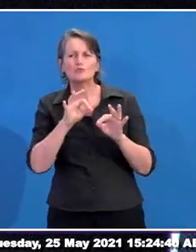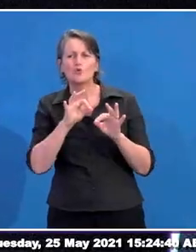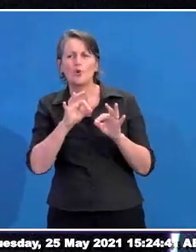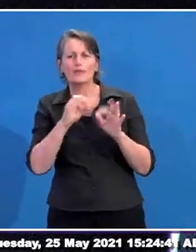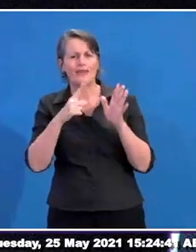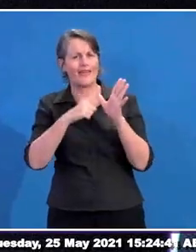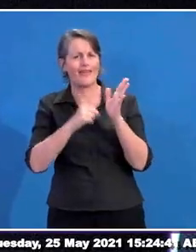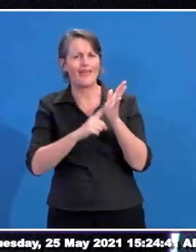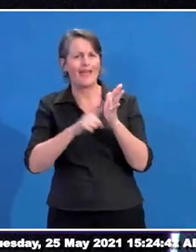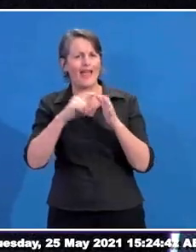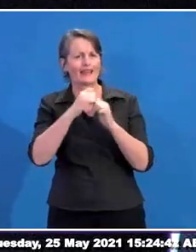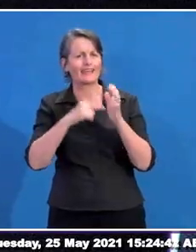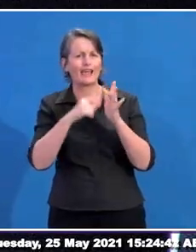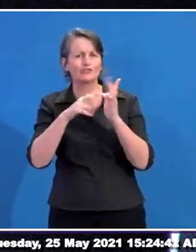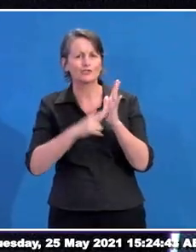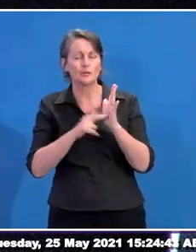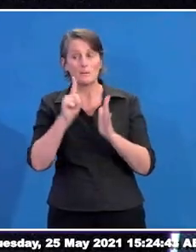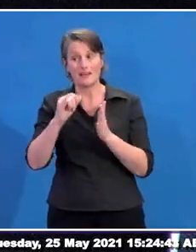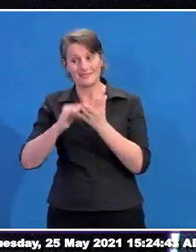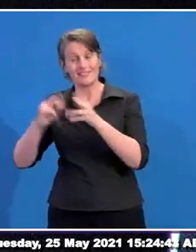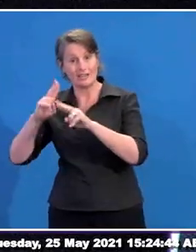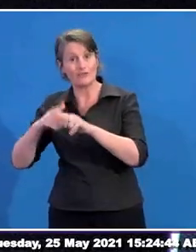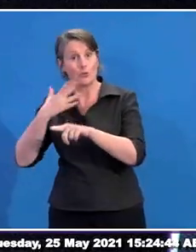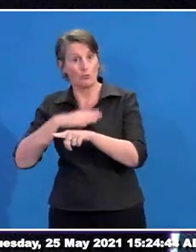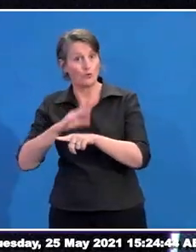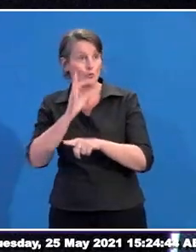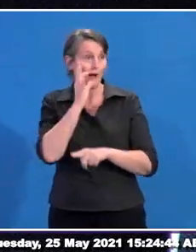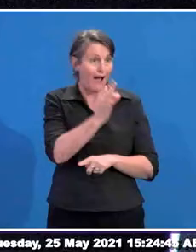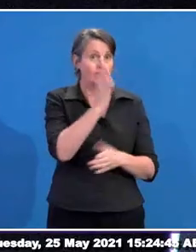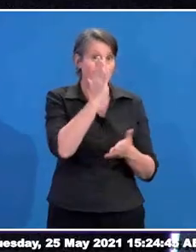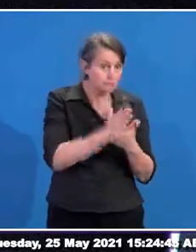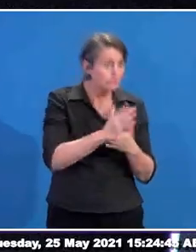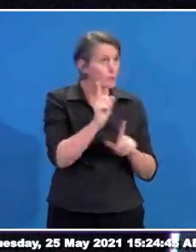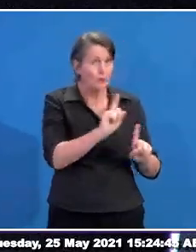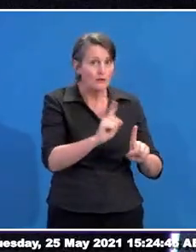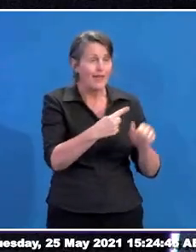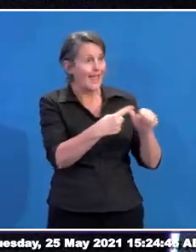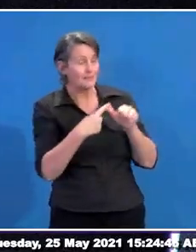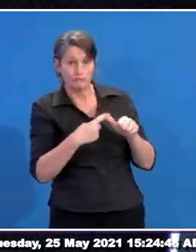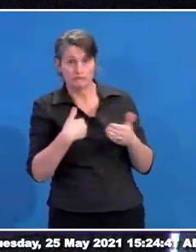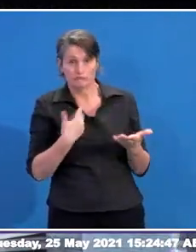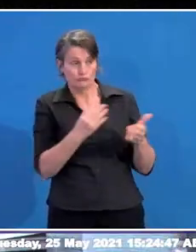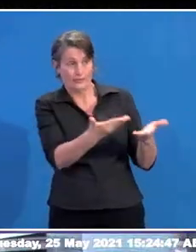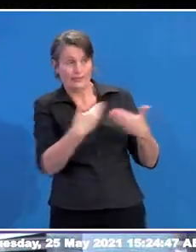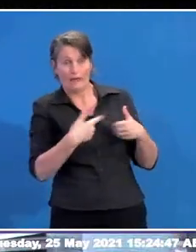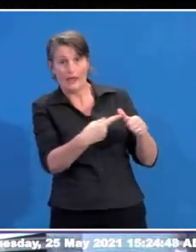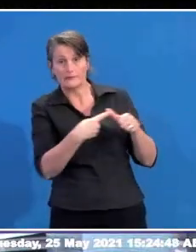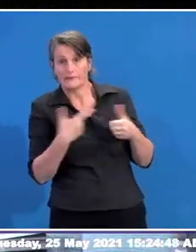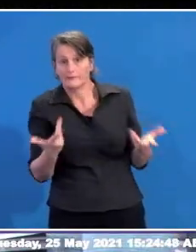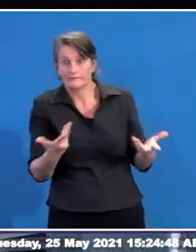that Sunnyfield wanted clarified and I was unable to clarify it. Okay. Thank you.